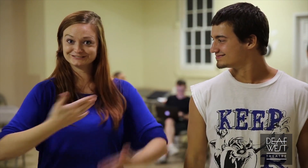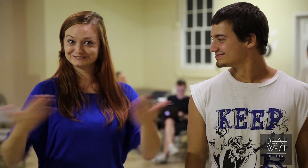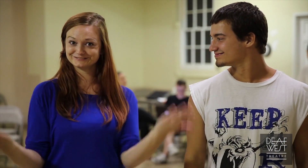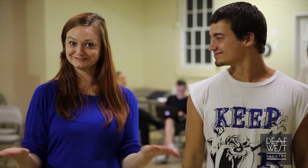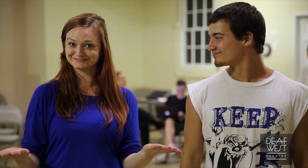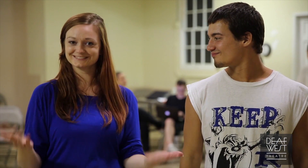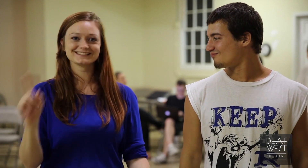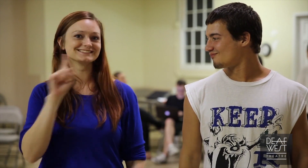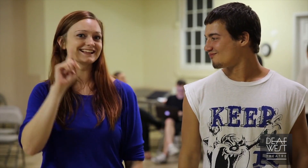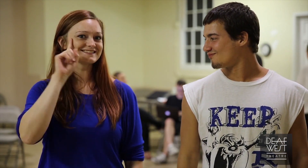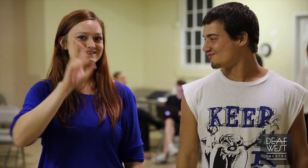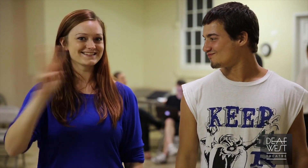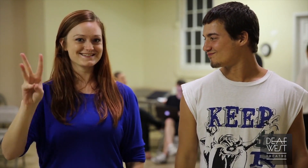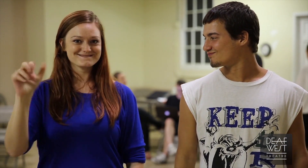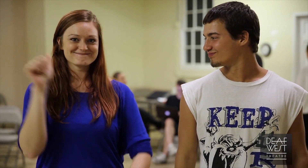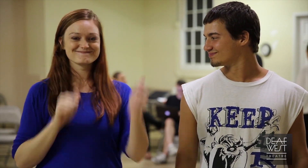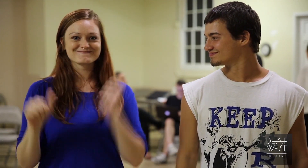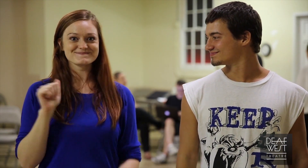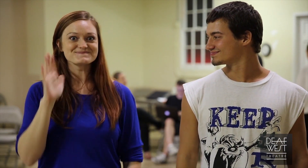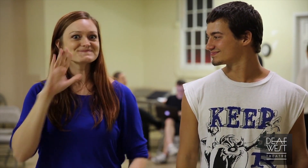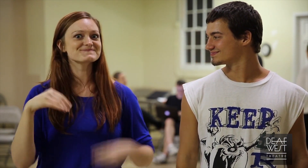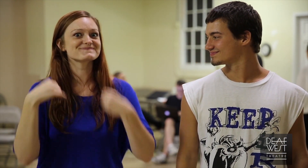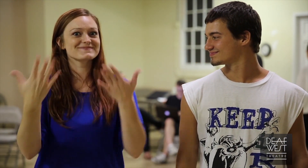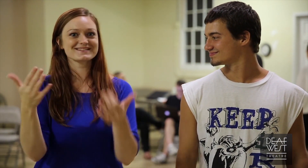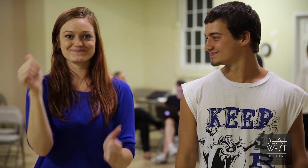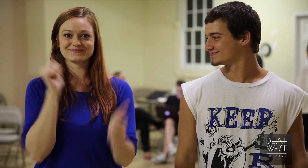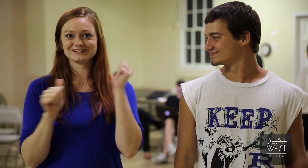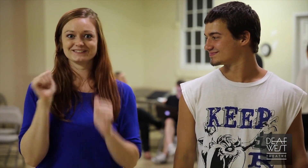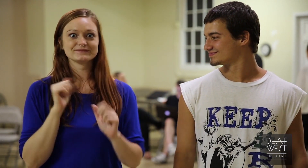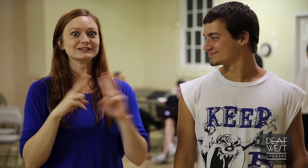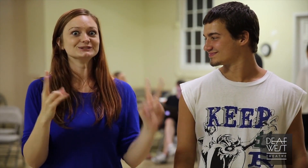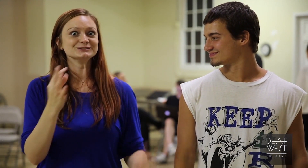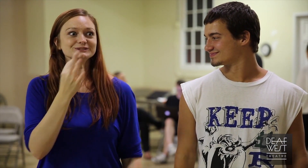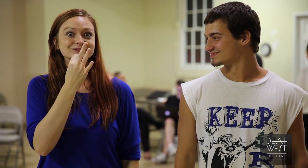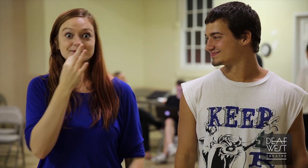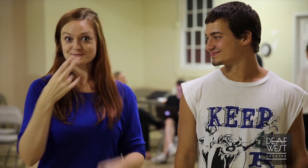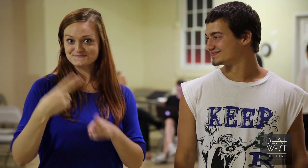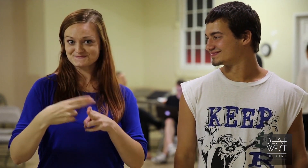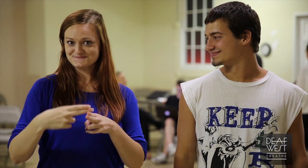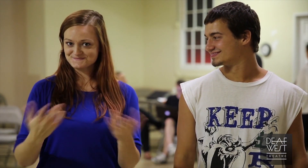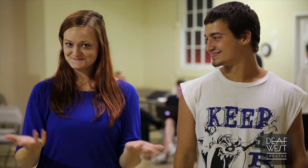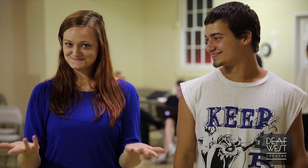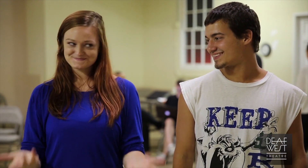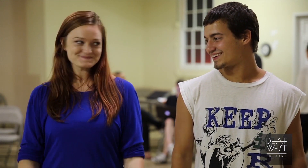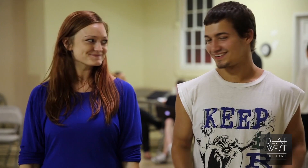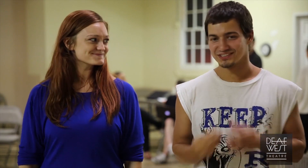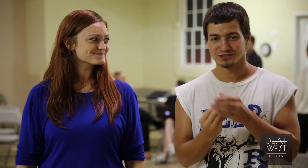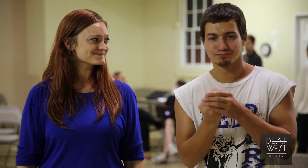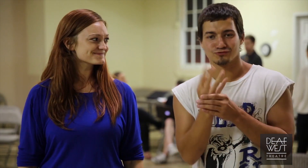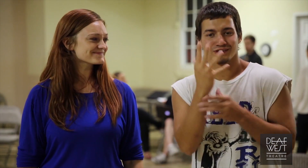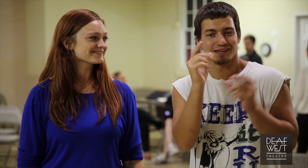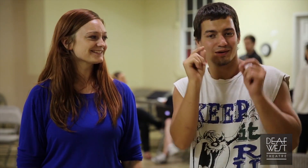We're here at Deaf West Theatre where will be opening our newest production very soon. And it's called --